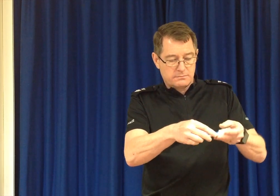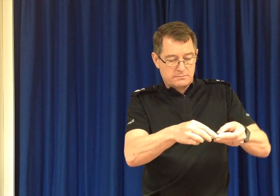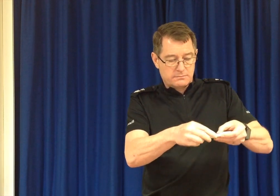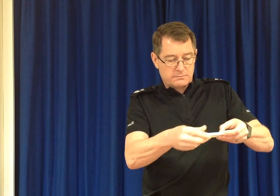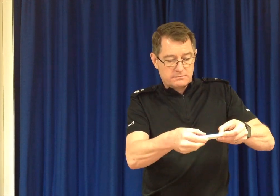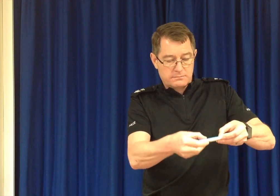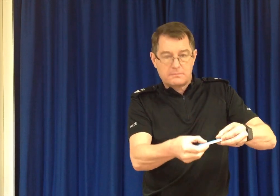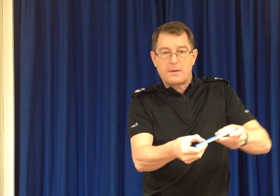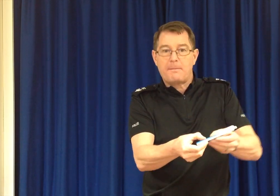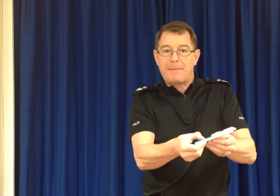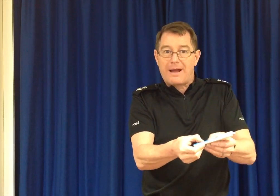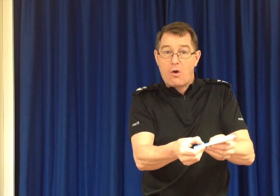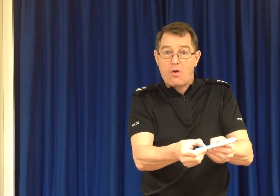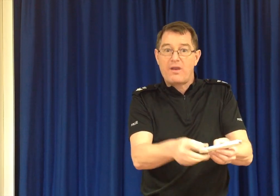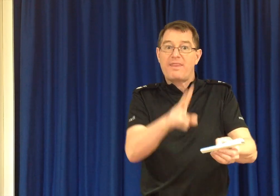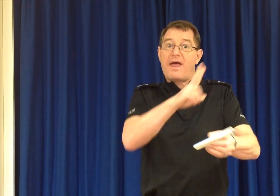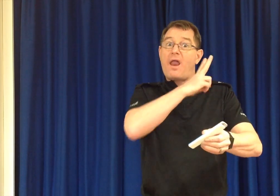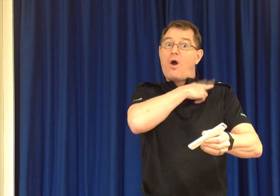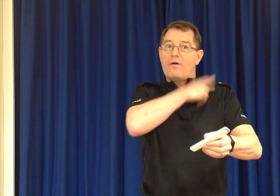and it clips back on